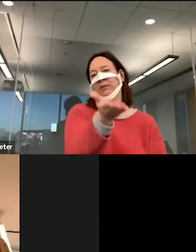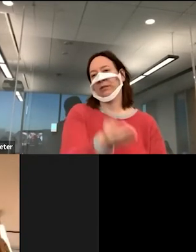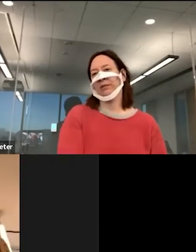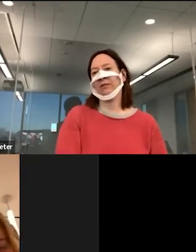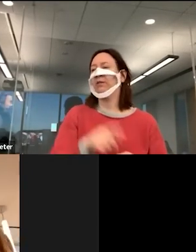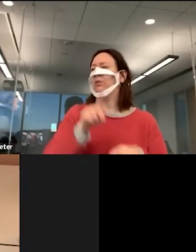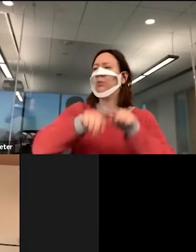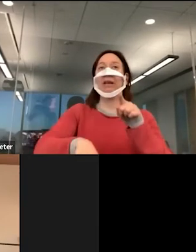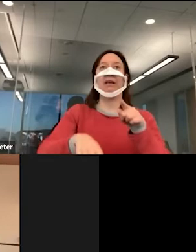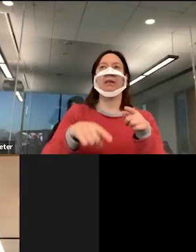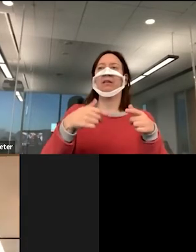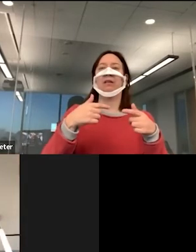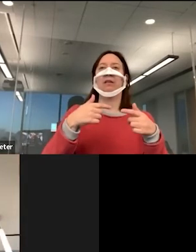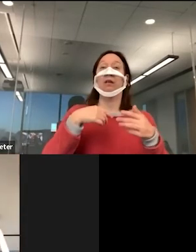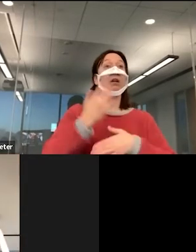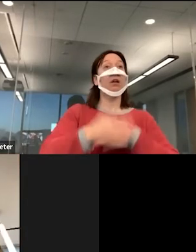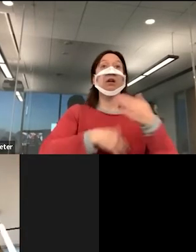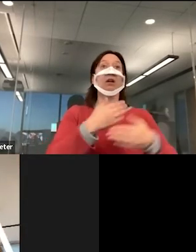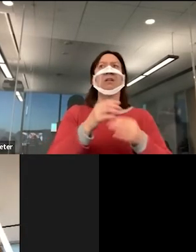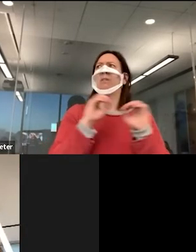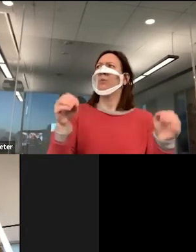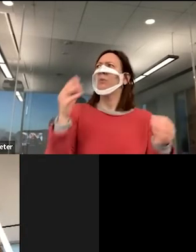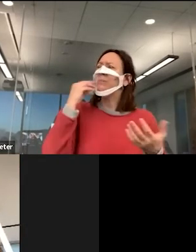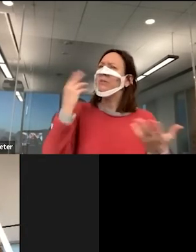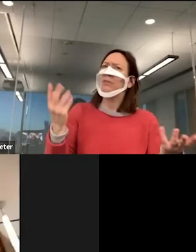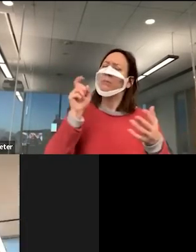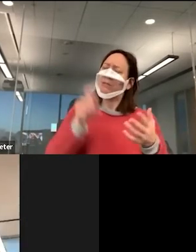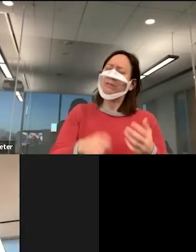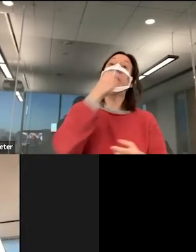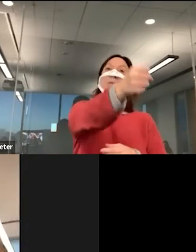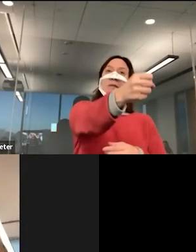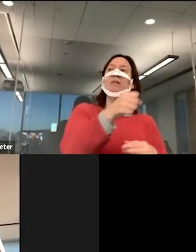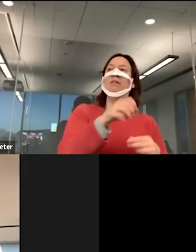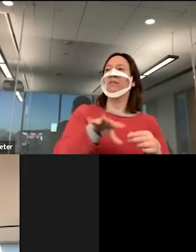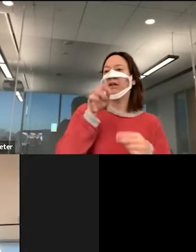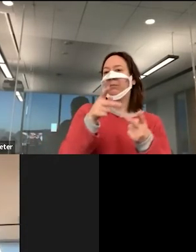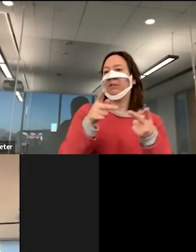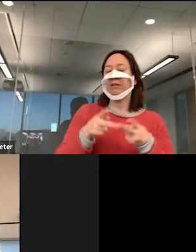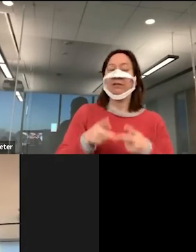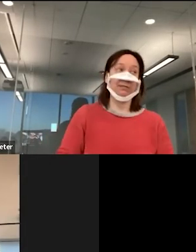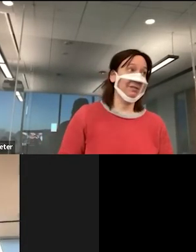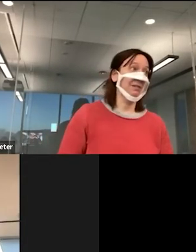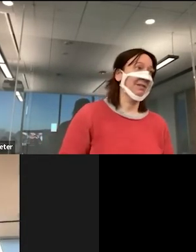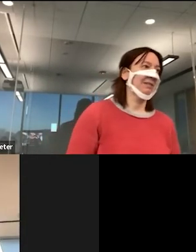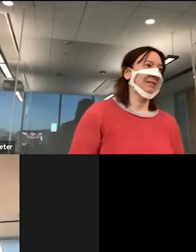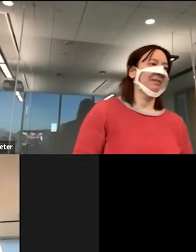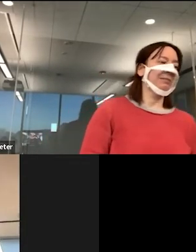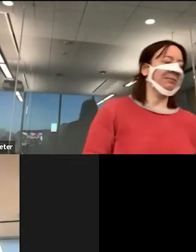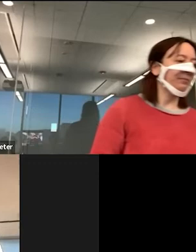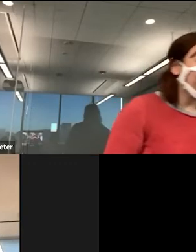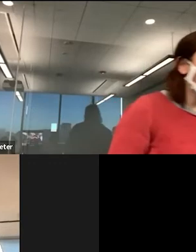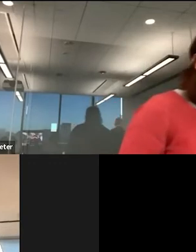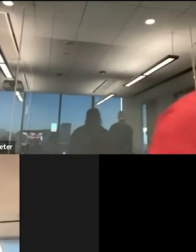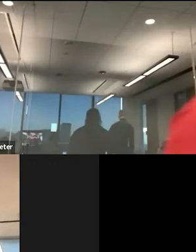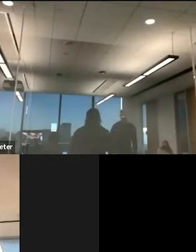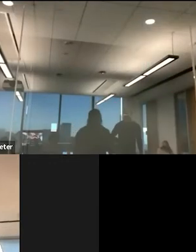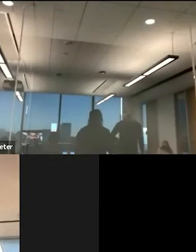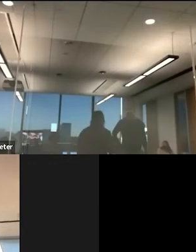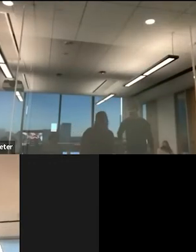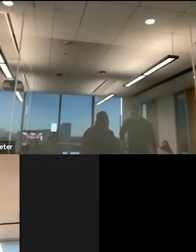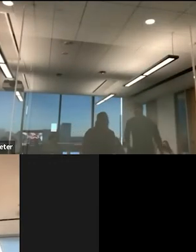and not have experience i mean that's you know that doesn't make sense so that's another question